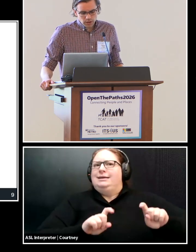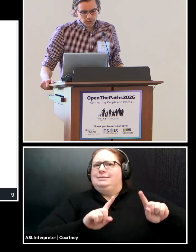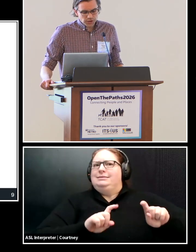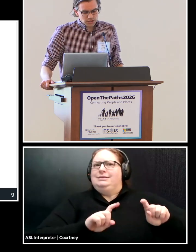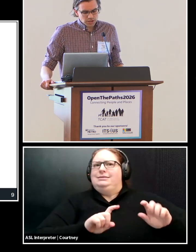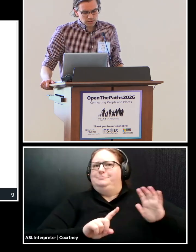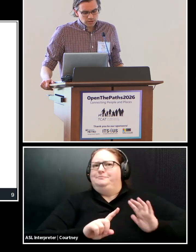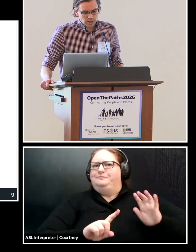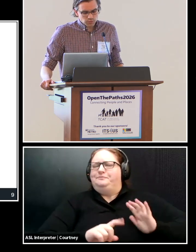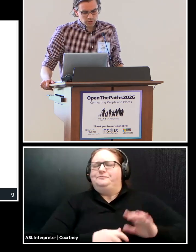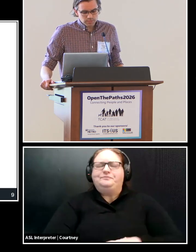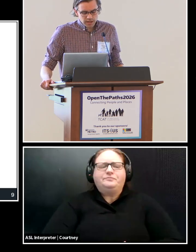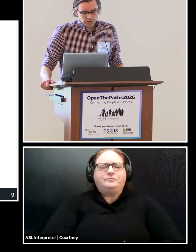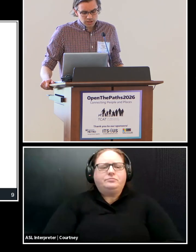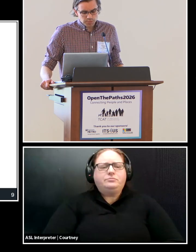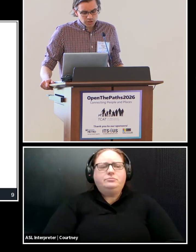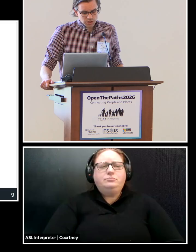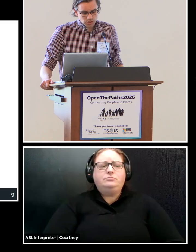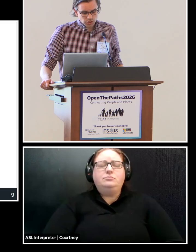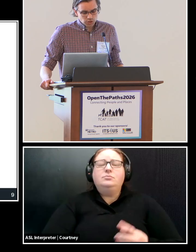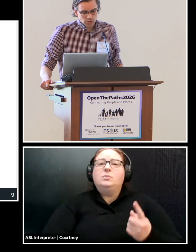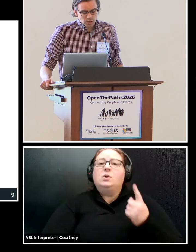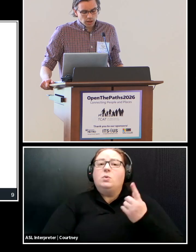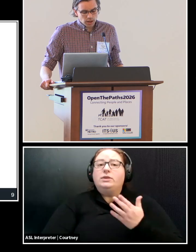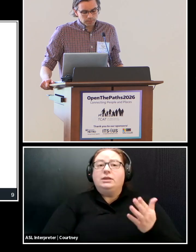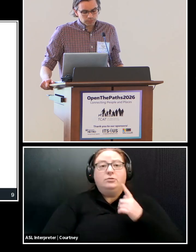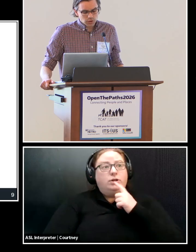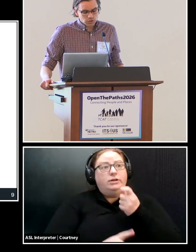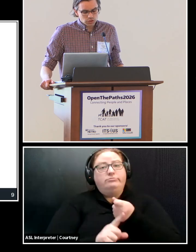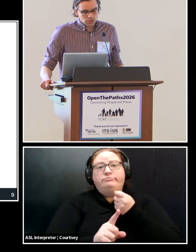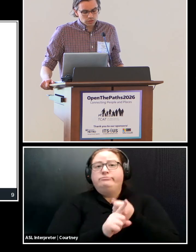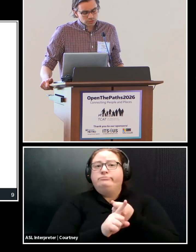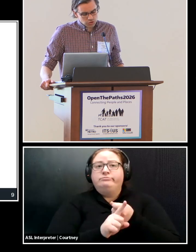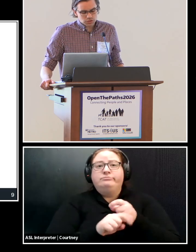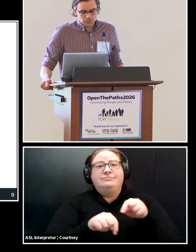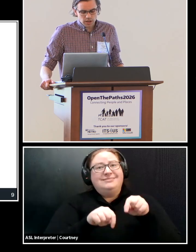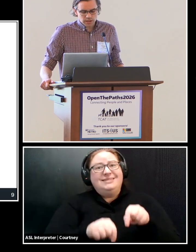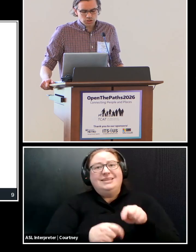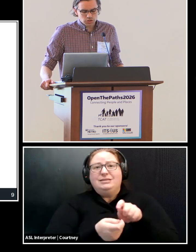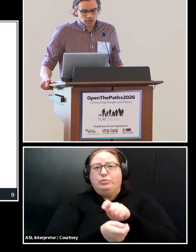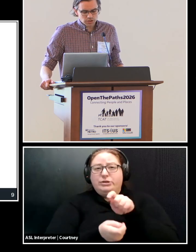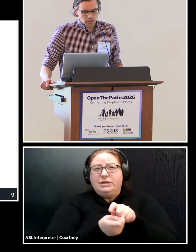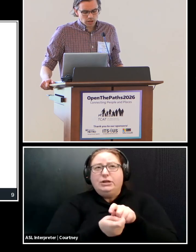one of the things that that really made this particular um, or I guess two things I'll